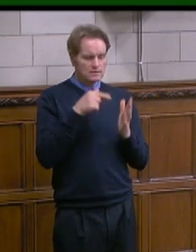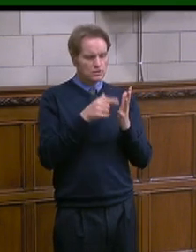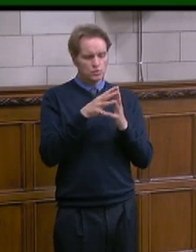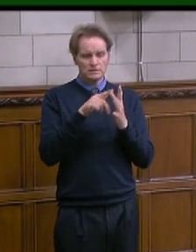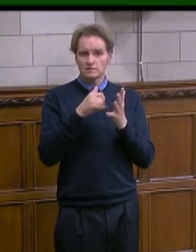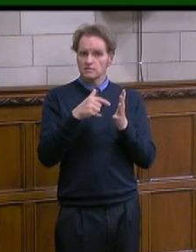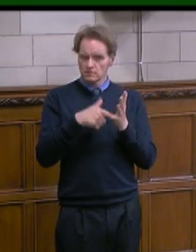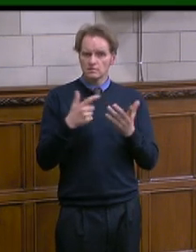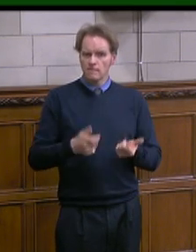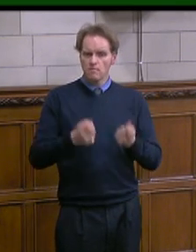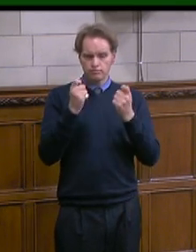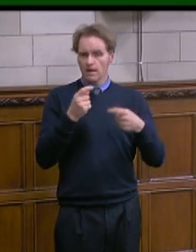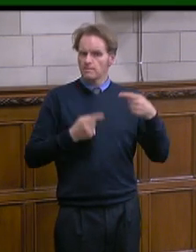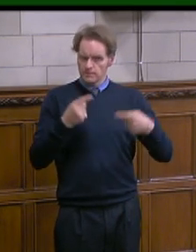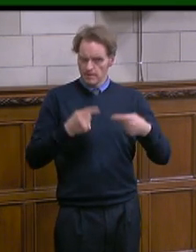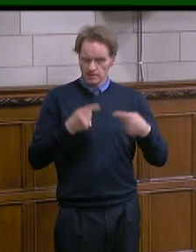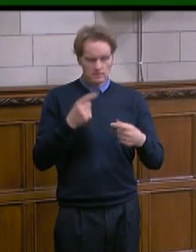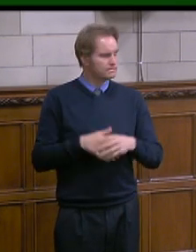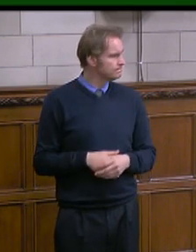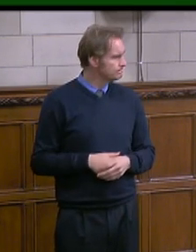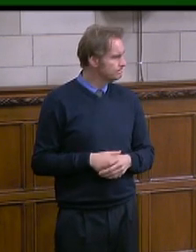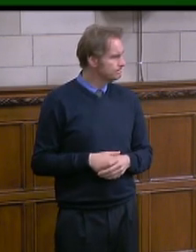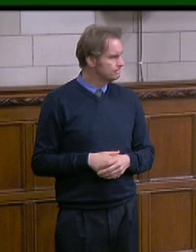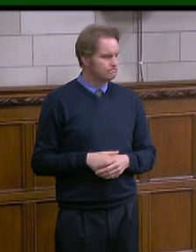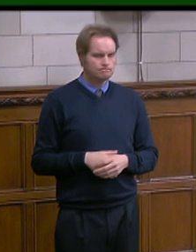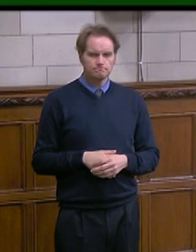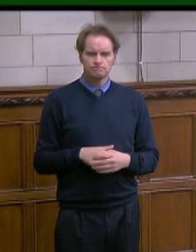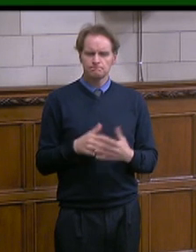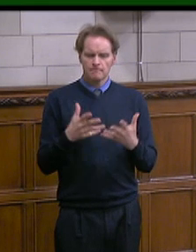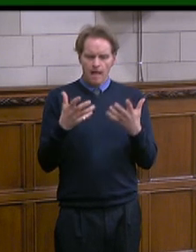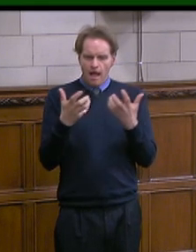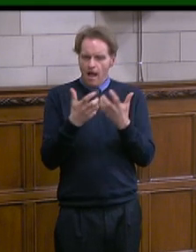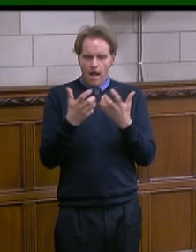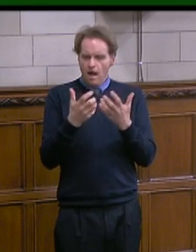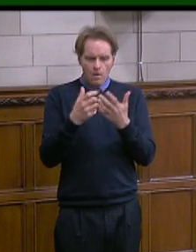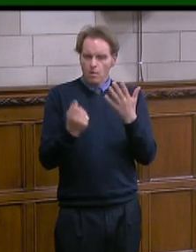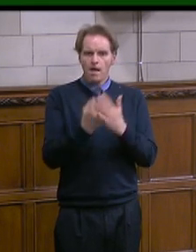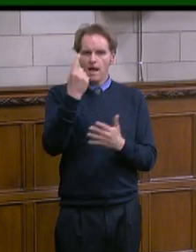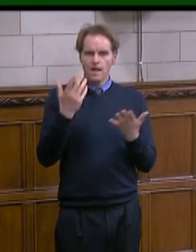It is either coincidental or a subliminal message from another place that this debate